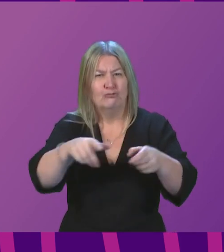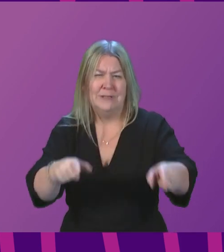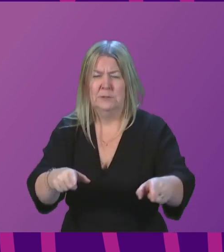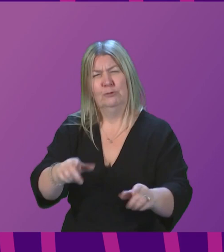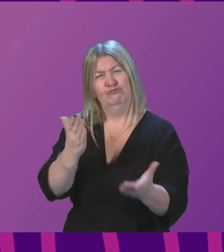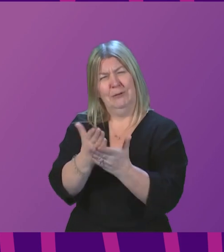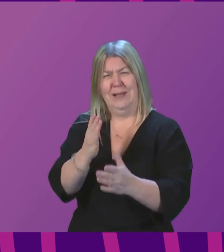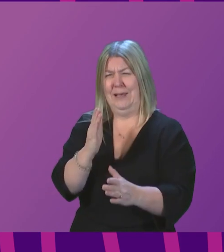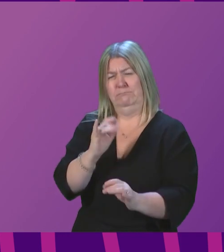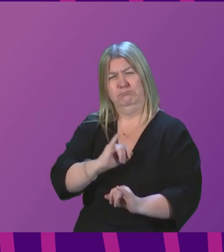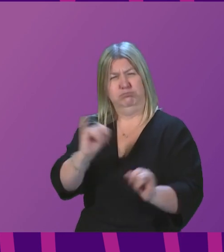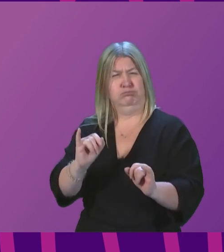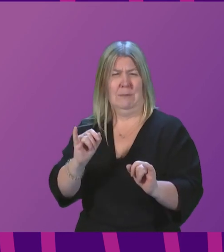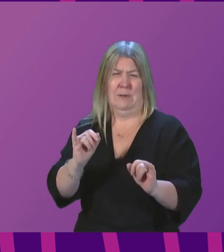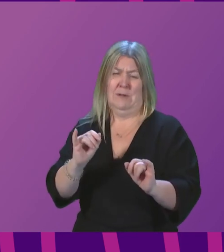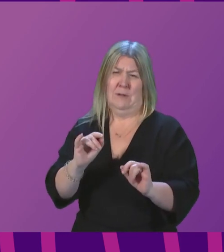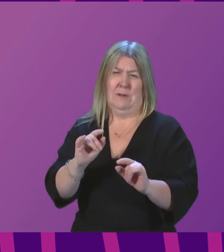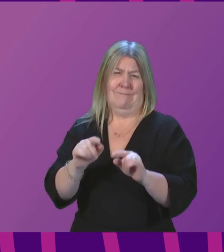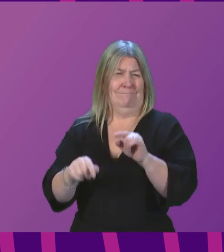in Scotland, including in Aberdeen, in my region.